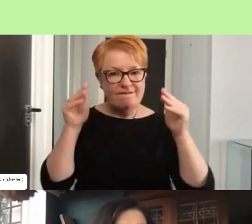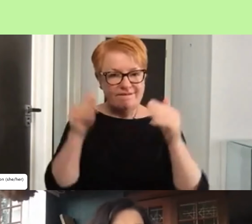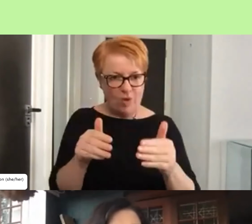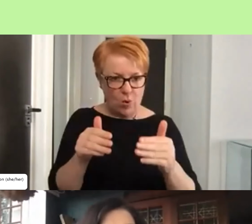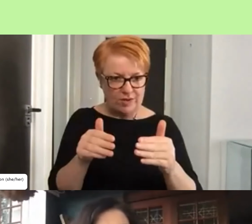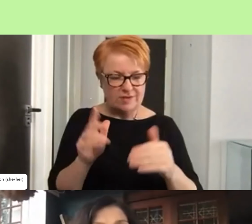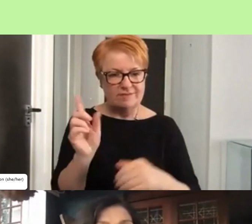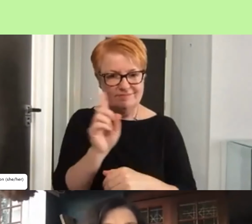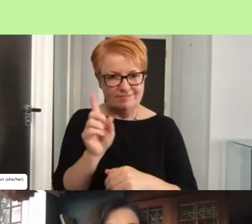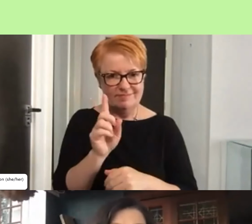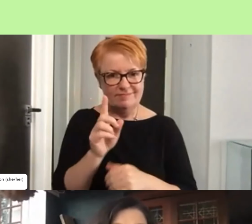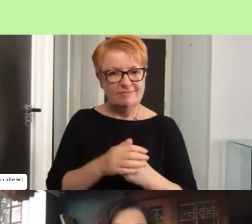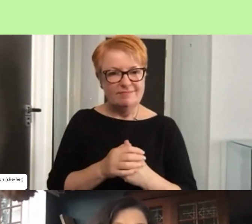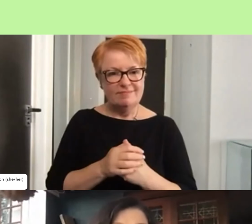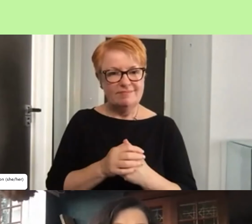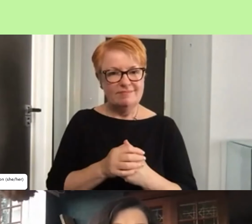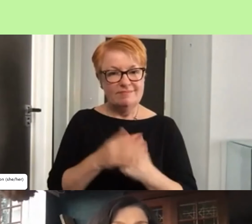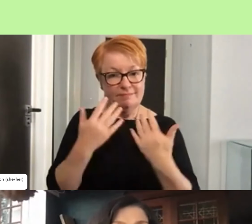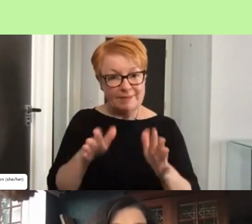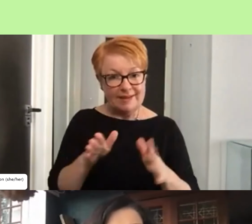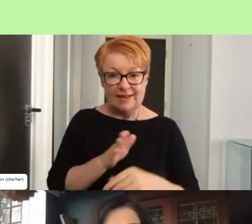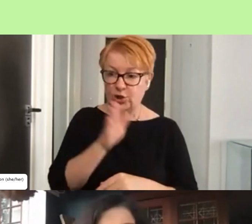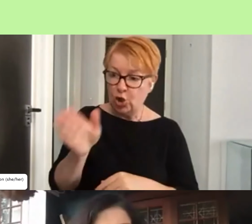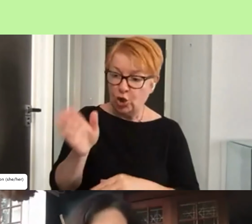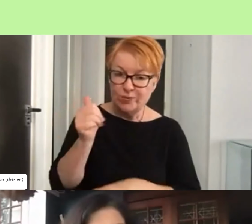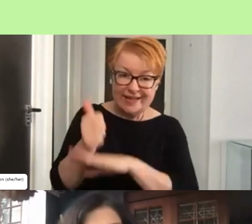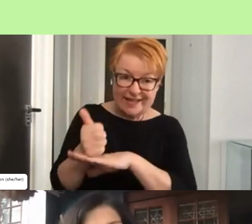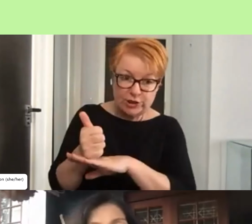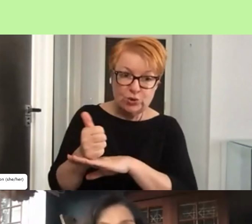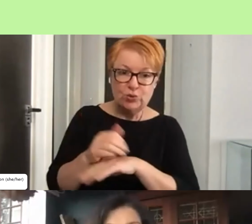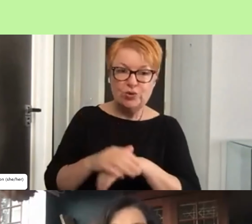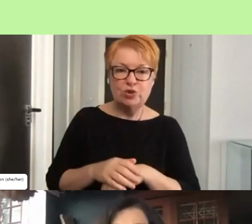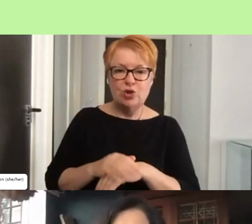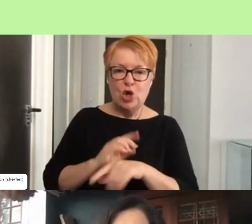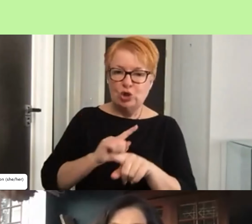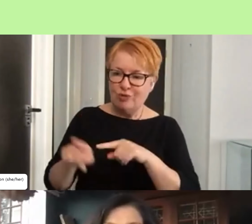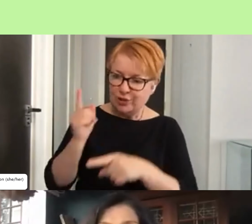have you gone to this institution and try to speak to them and about funding?